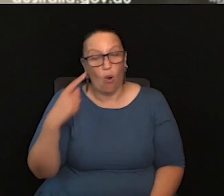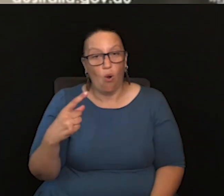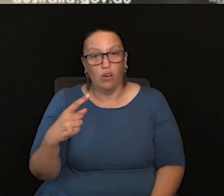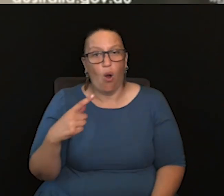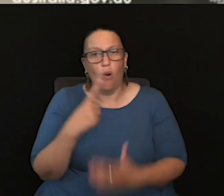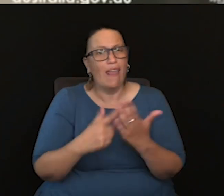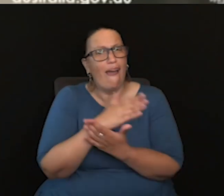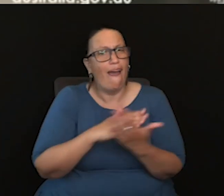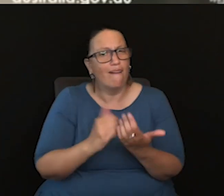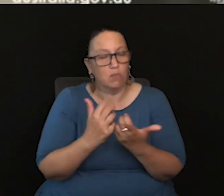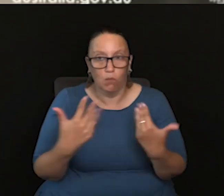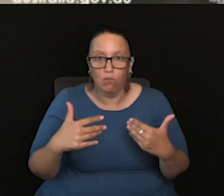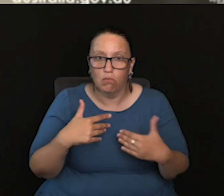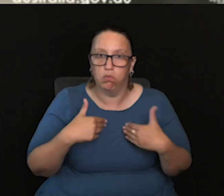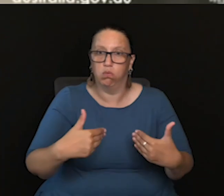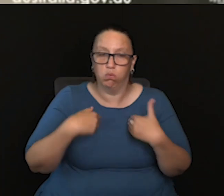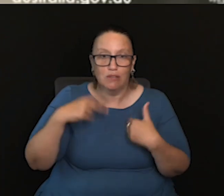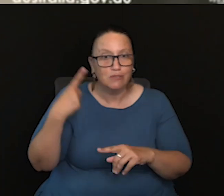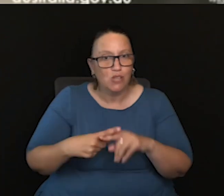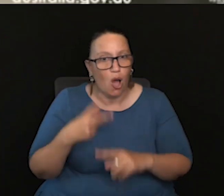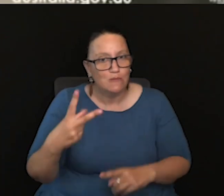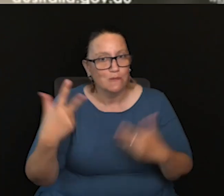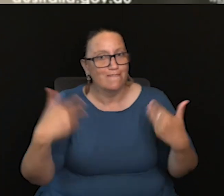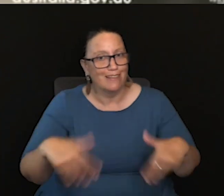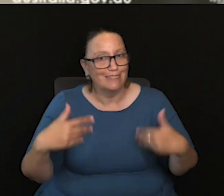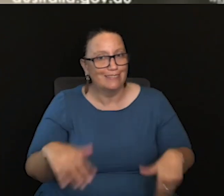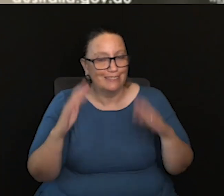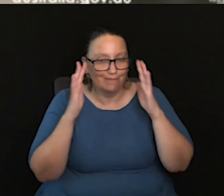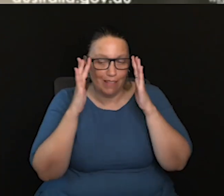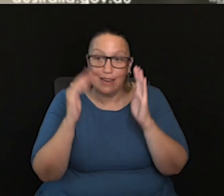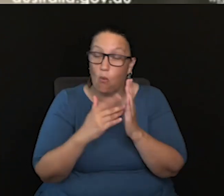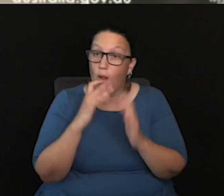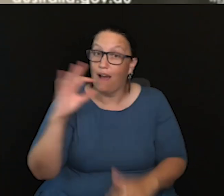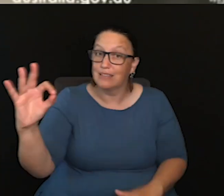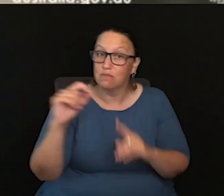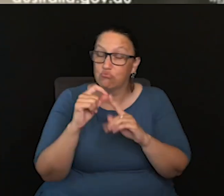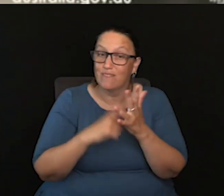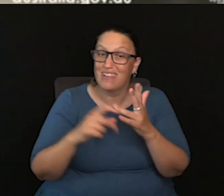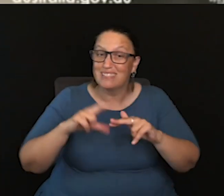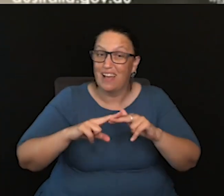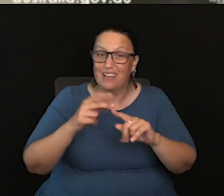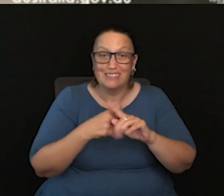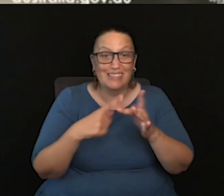And so, I think that's a very important outcome. Lastly, I'll ask Professor Kidd to address